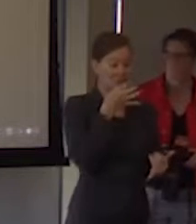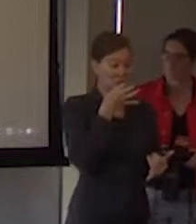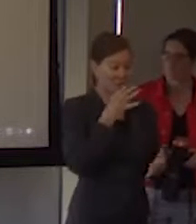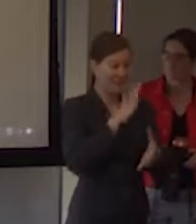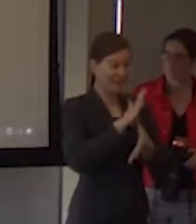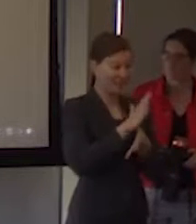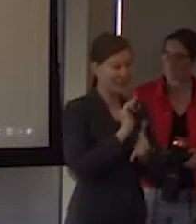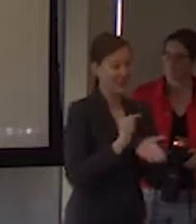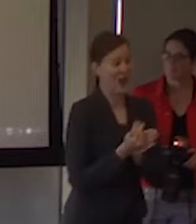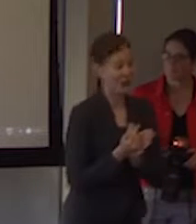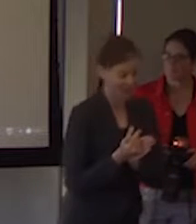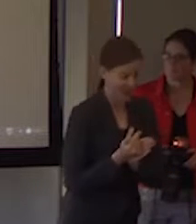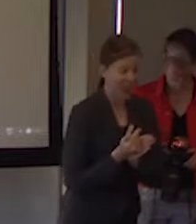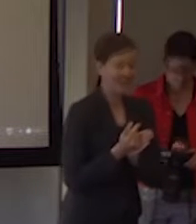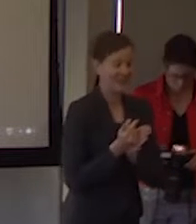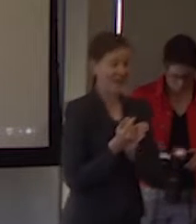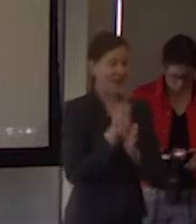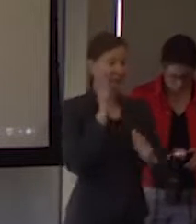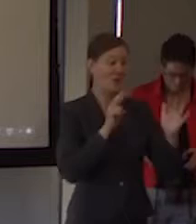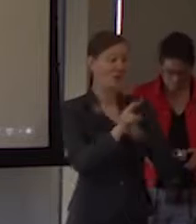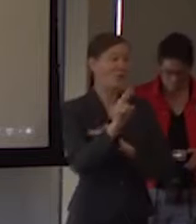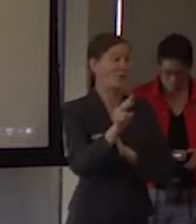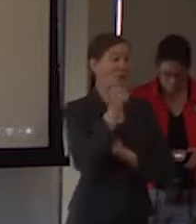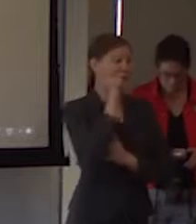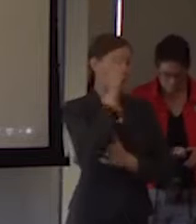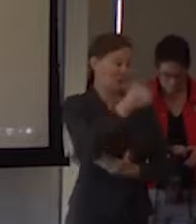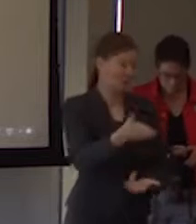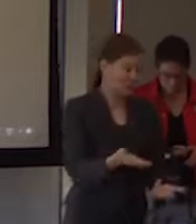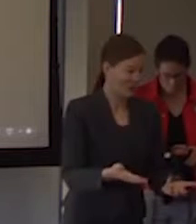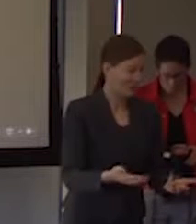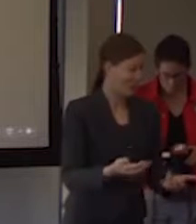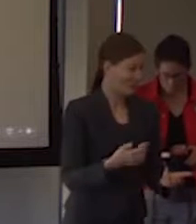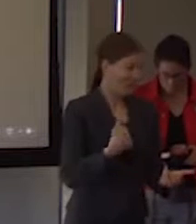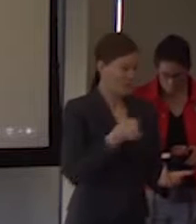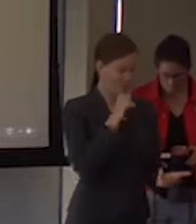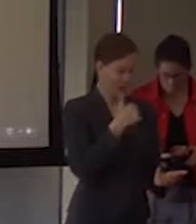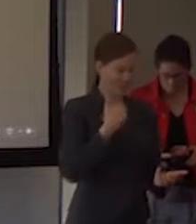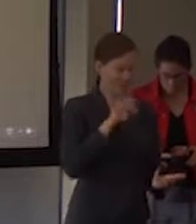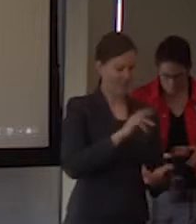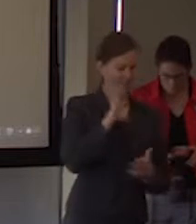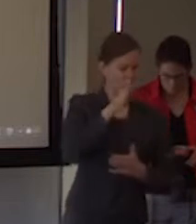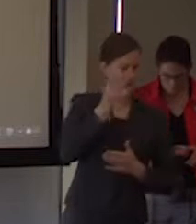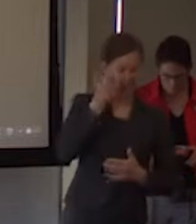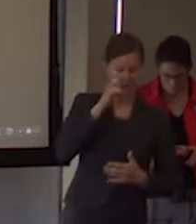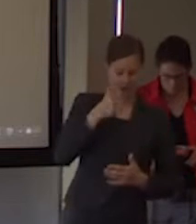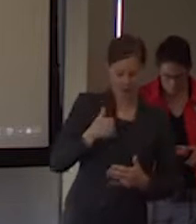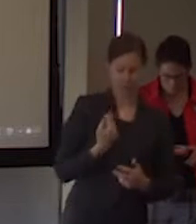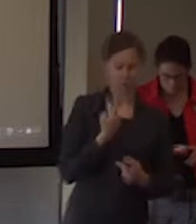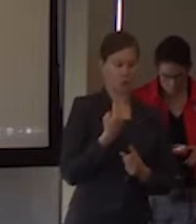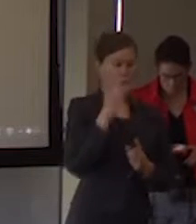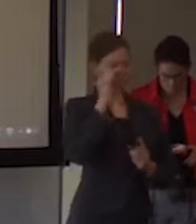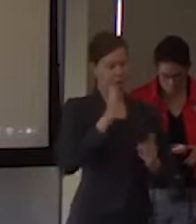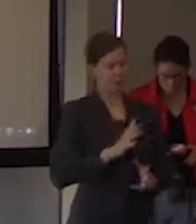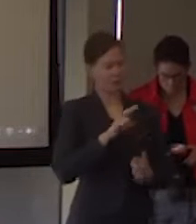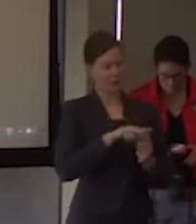and I'm really looking forward to the future, and I wouldn't have that future if I didn't have 2 professors that stood up